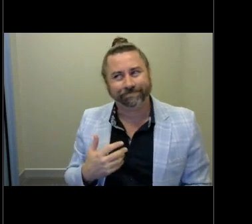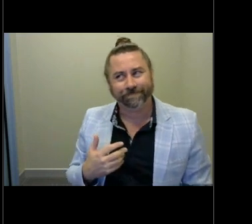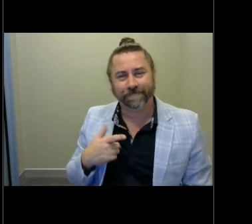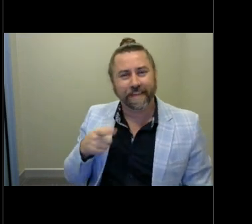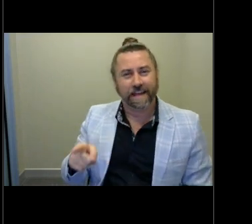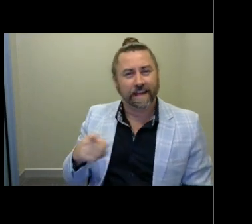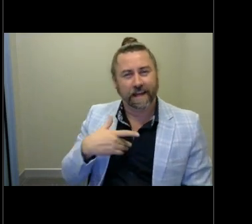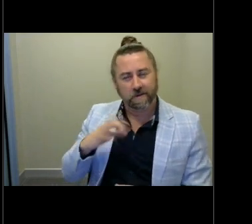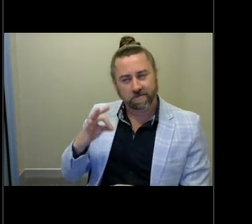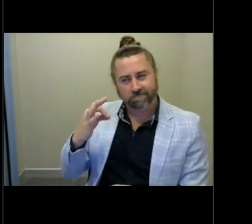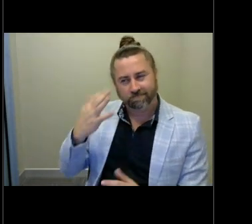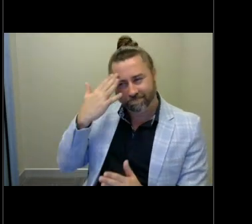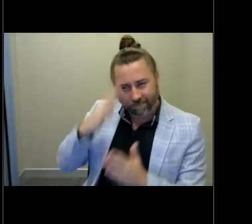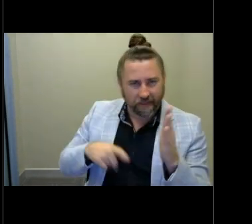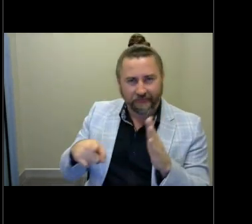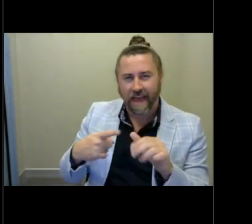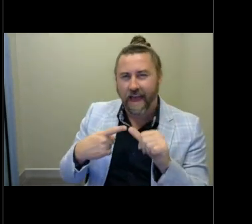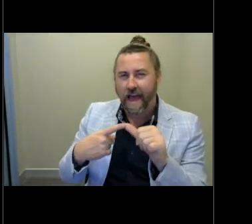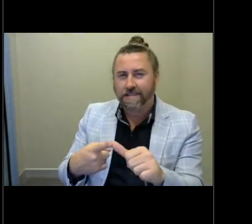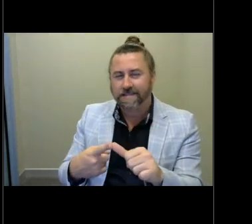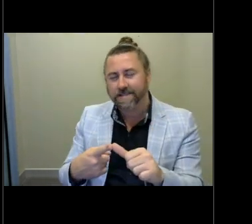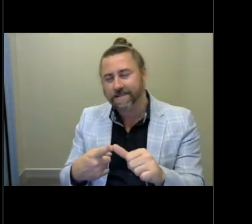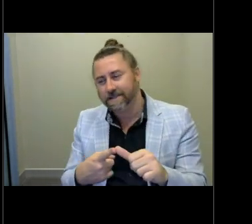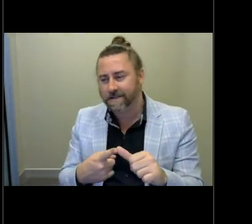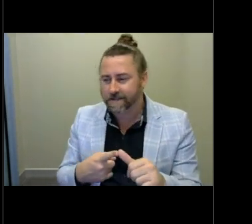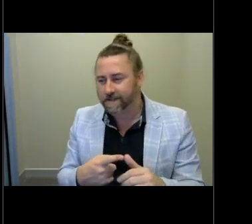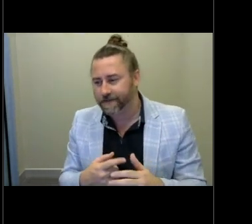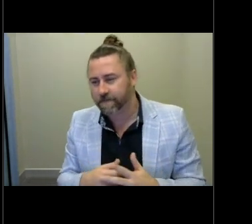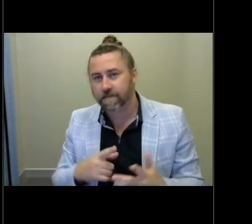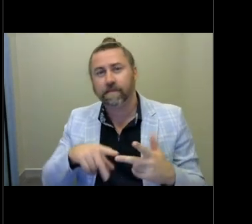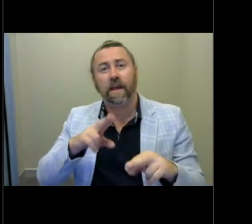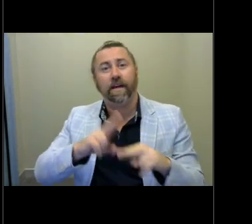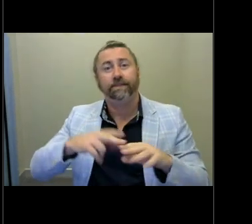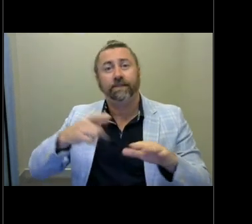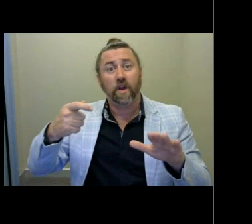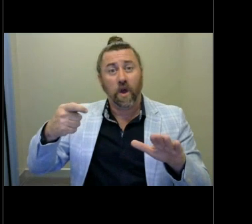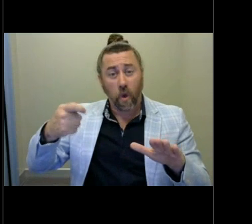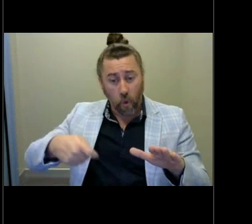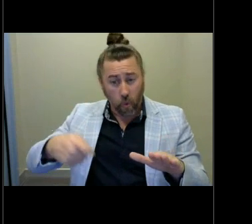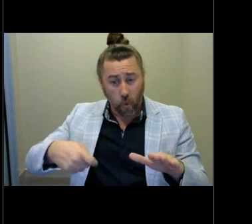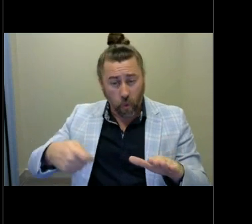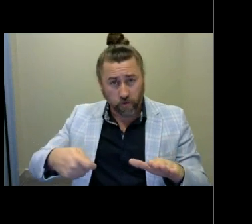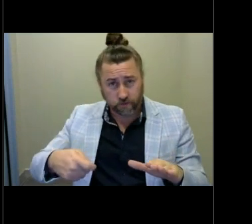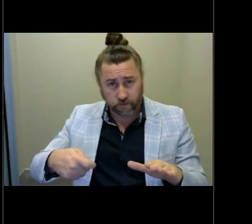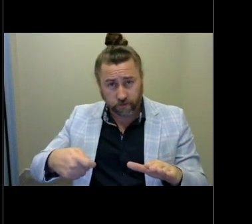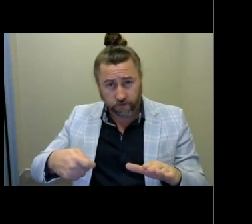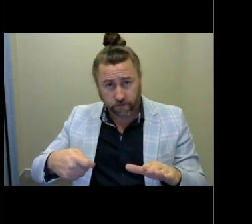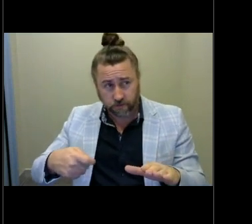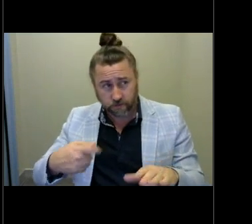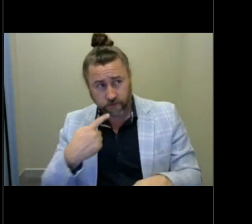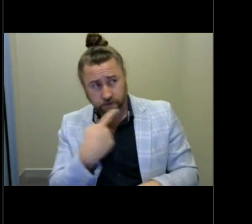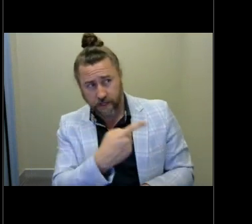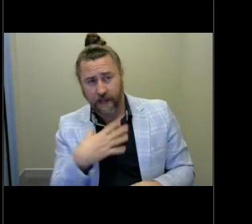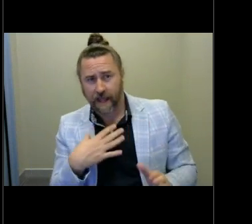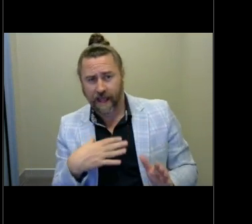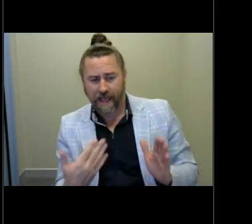Again, if a court has determined it necessary for extra conditions beyond the standard conditions